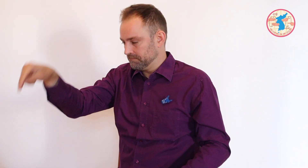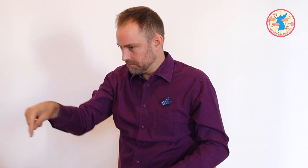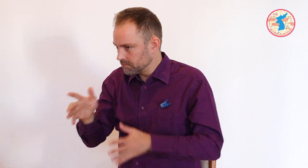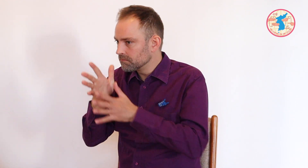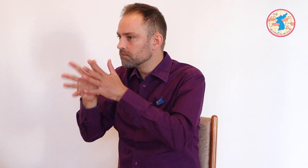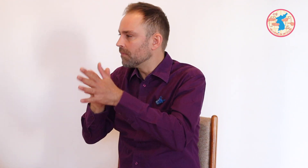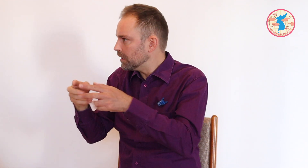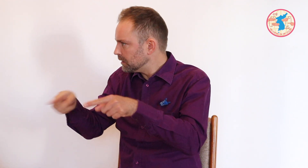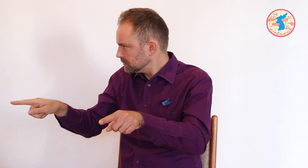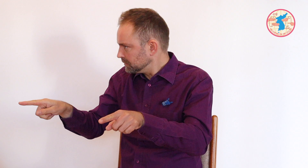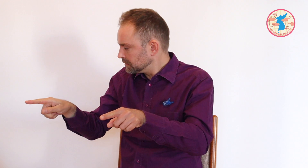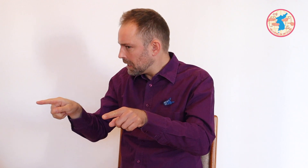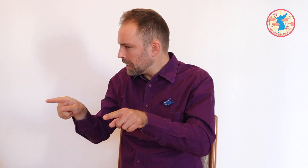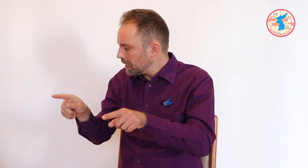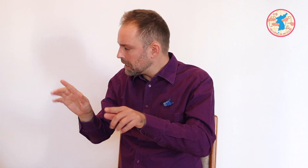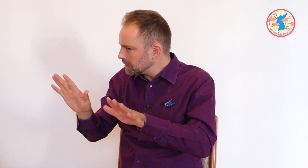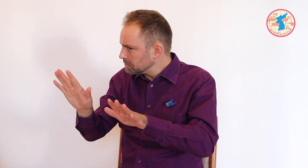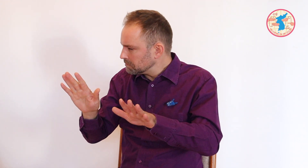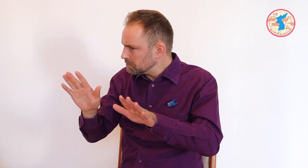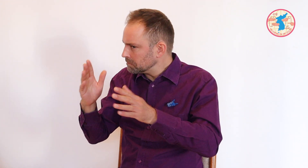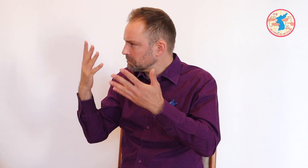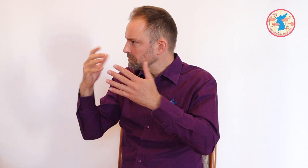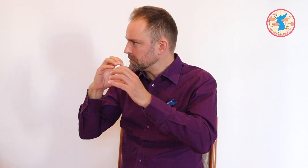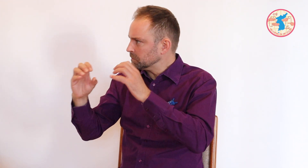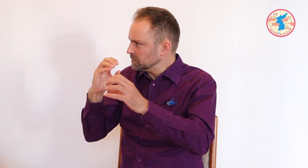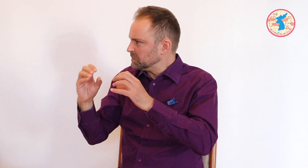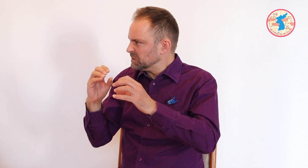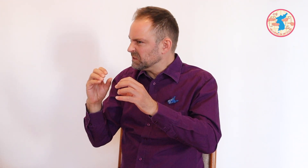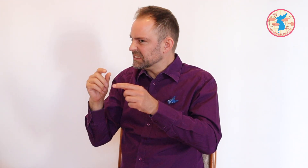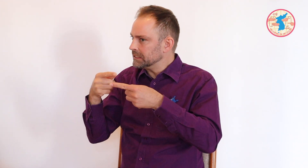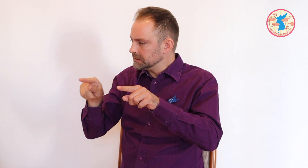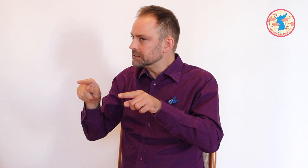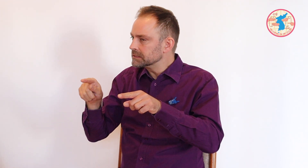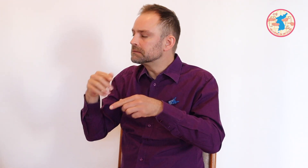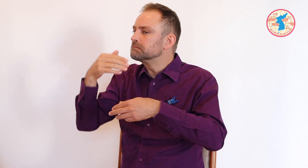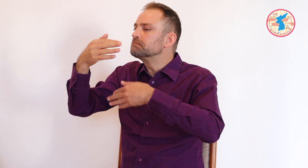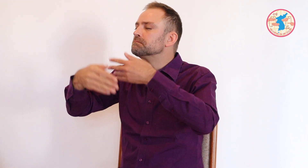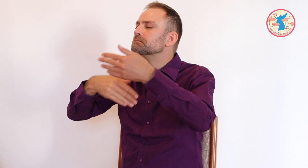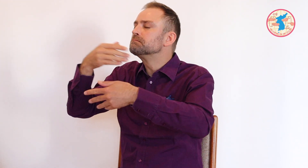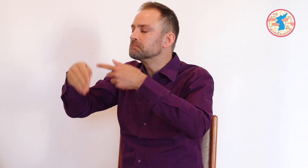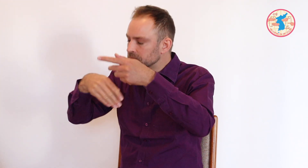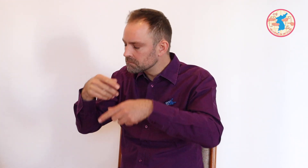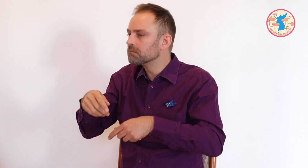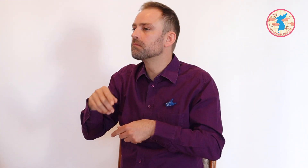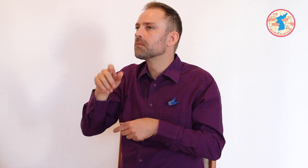It was surprisingly challenging to communicate with Deaf South Koreans because SKSL has evolved to be far different enough.